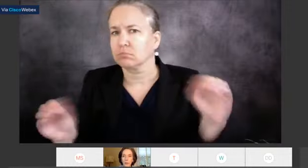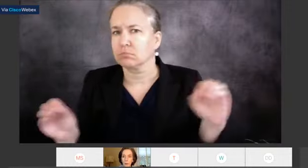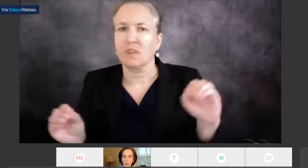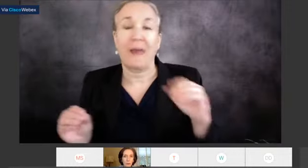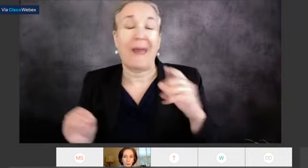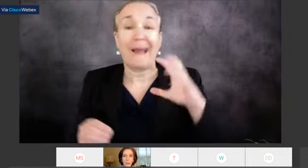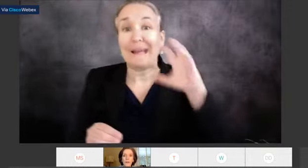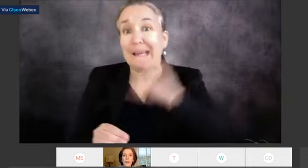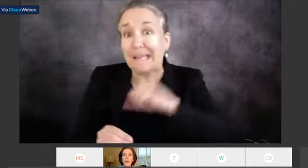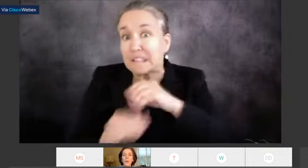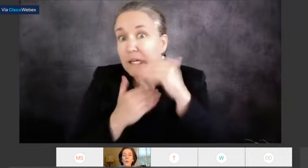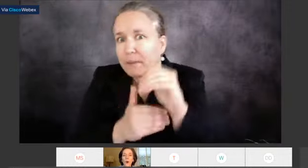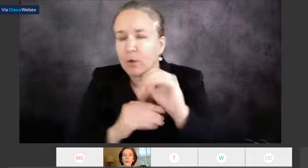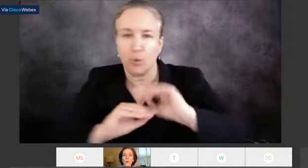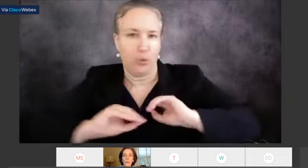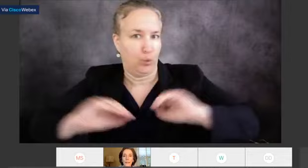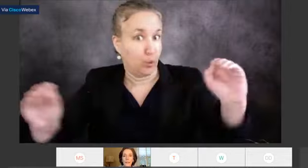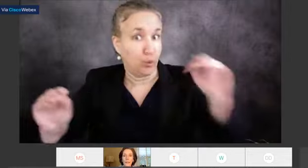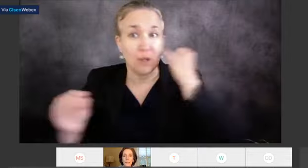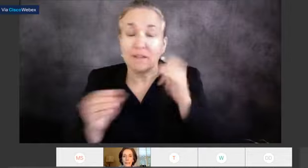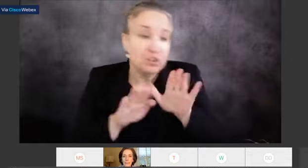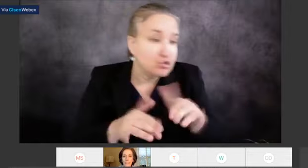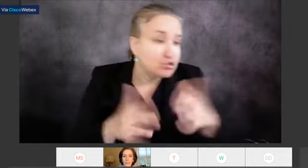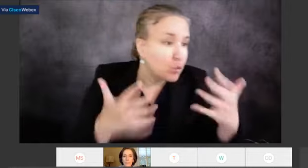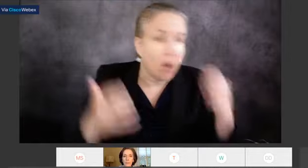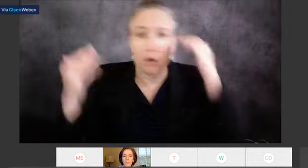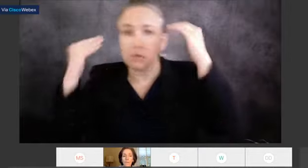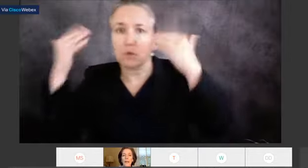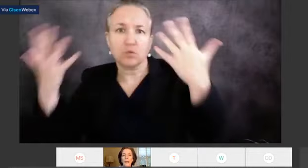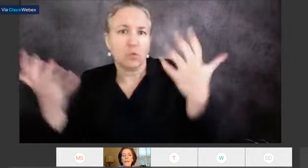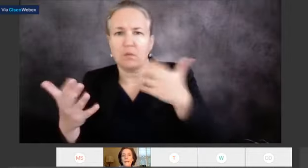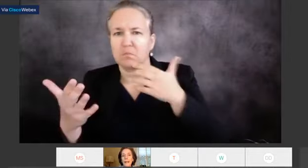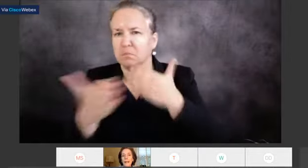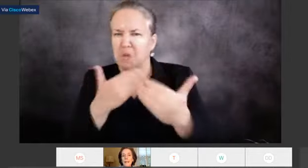including children who want or need to be tested these set